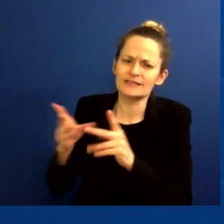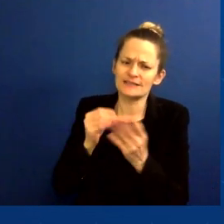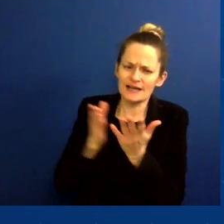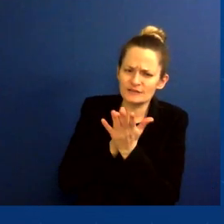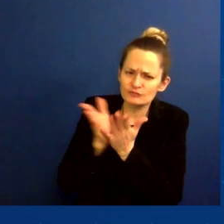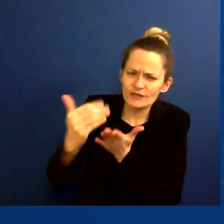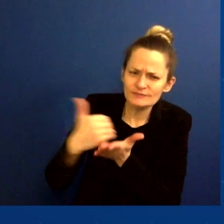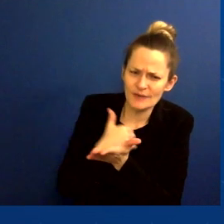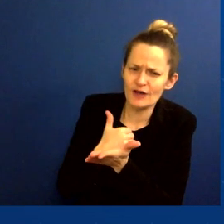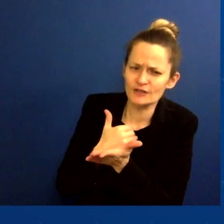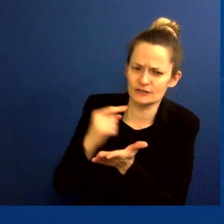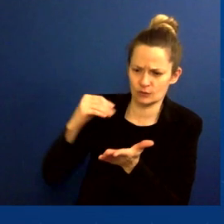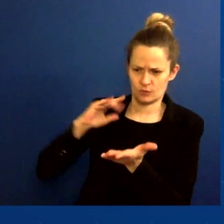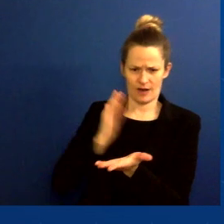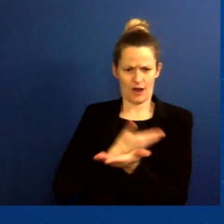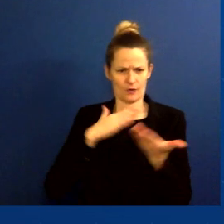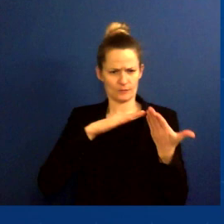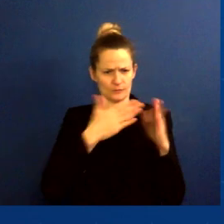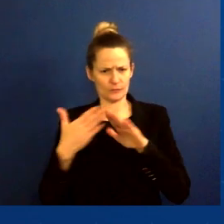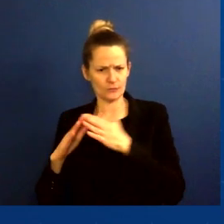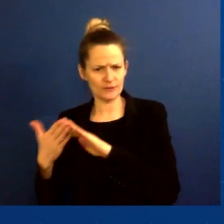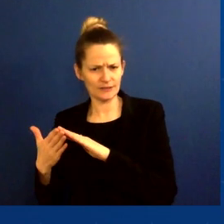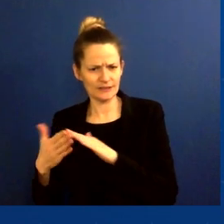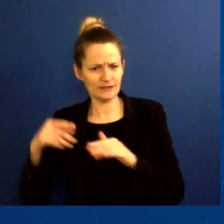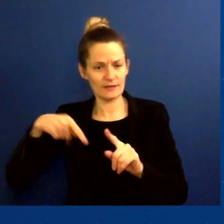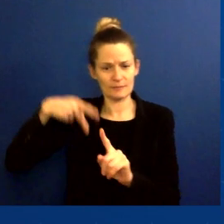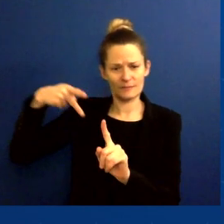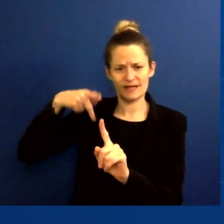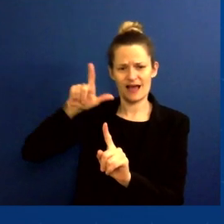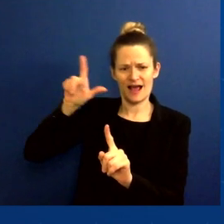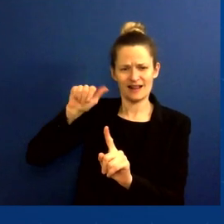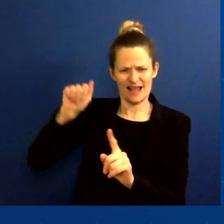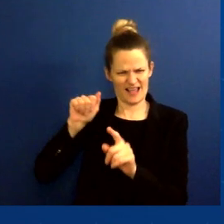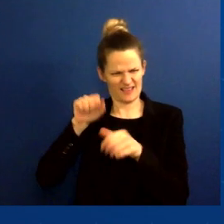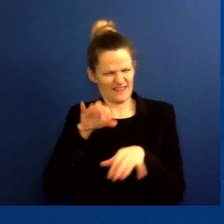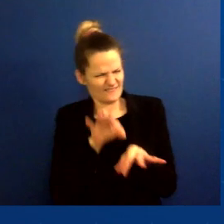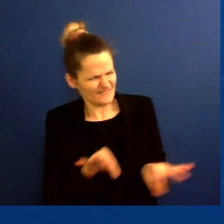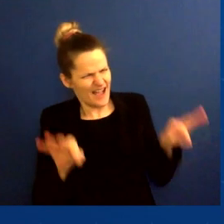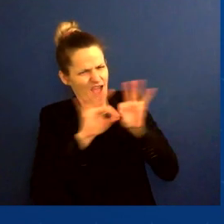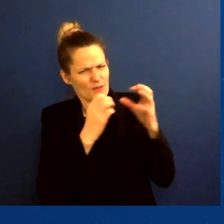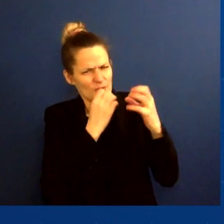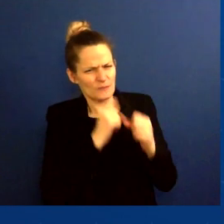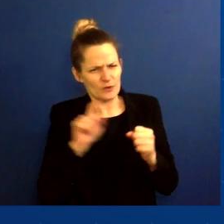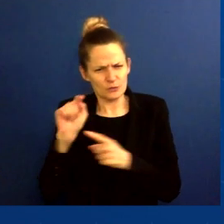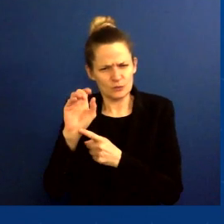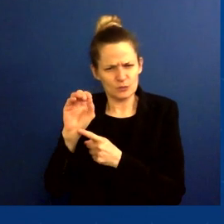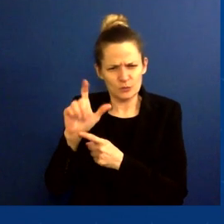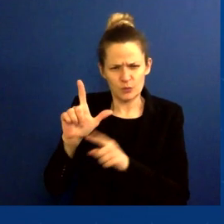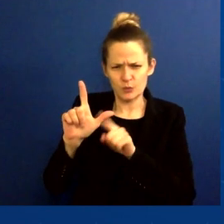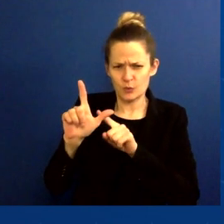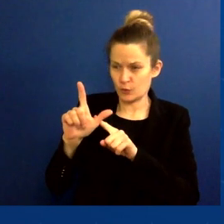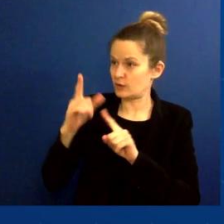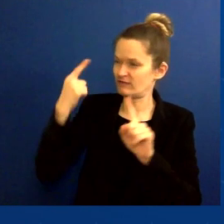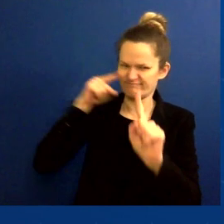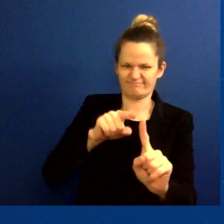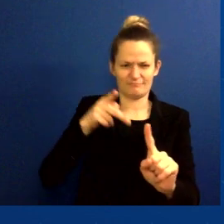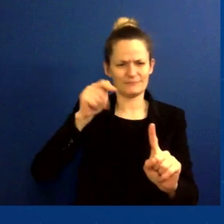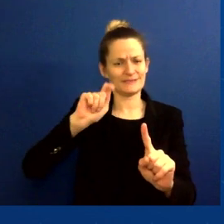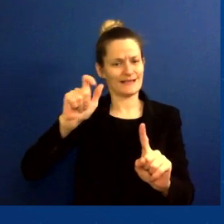They protect taxpayers investments, bringing projects in on time and on budget. They guarantee high quality results